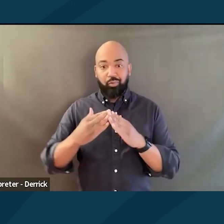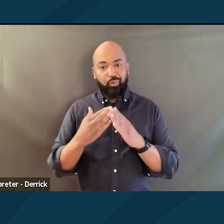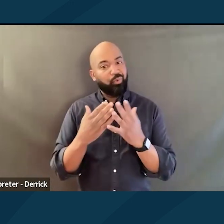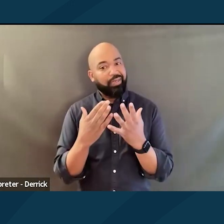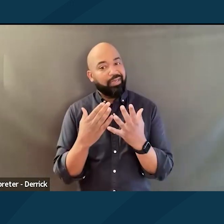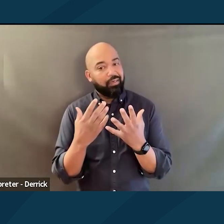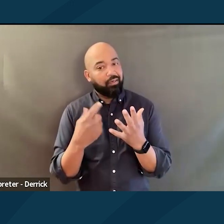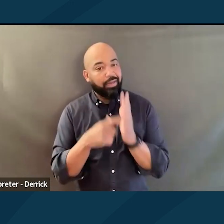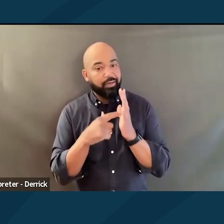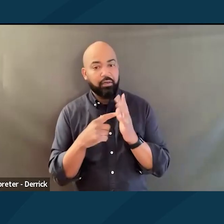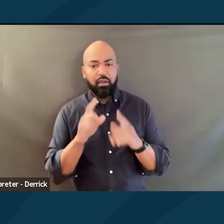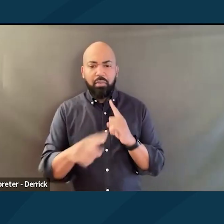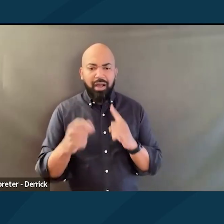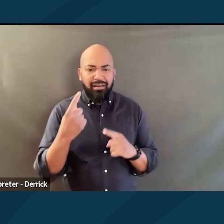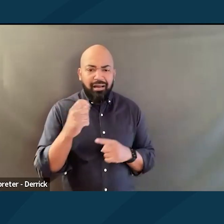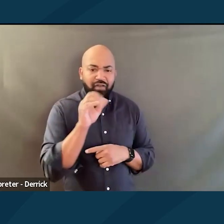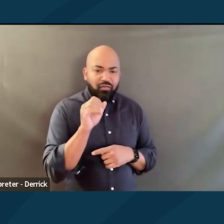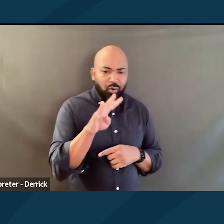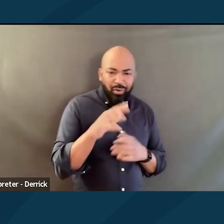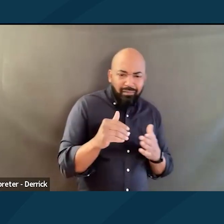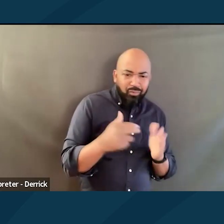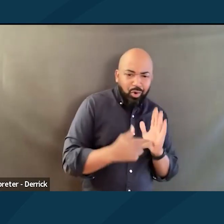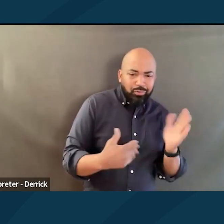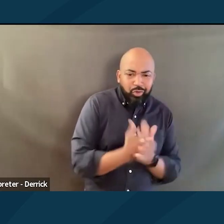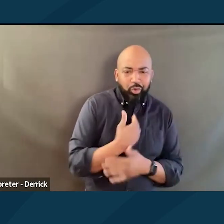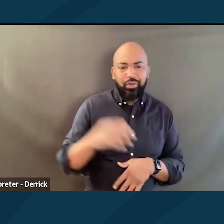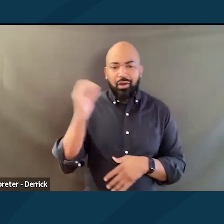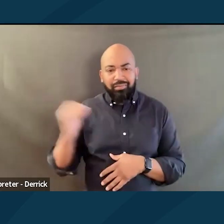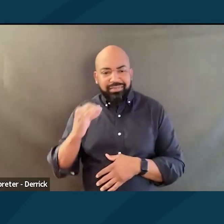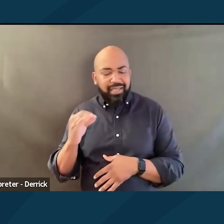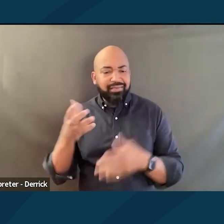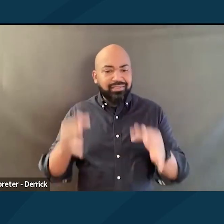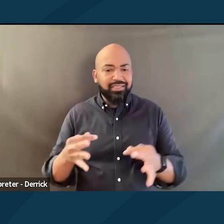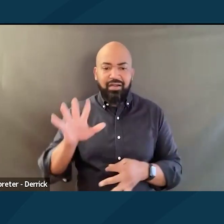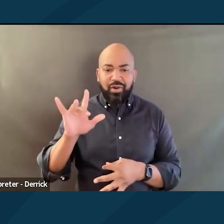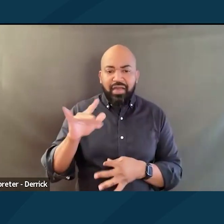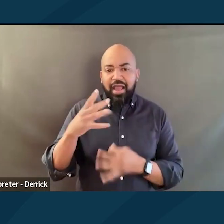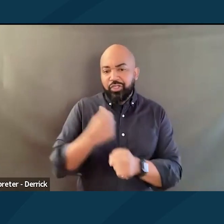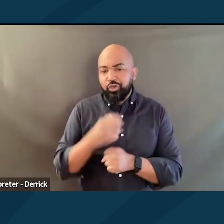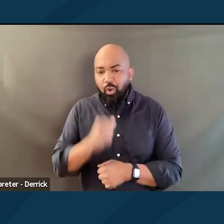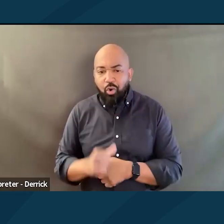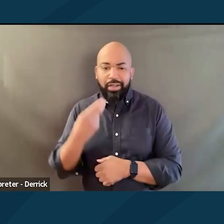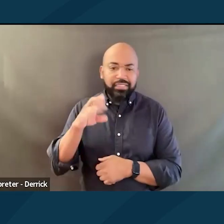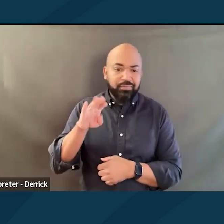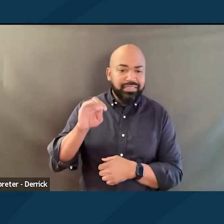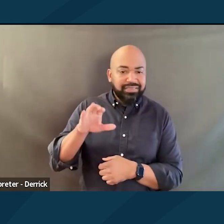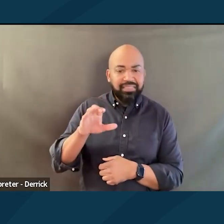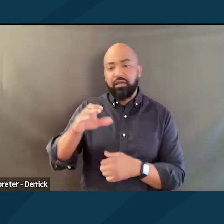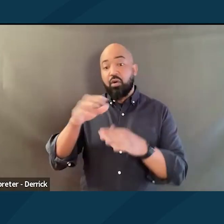than 25‑years‑old. HCBS waiver programs are 45 years, and Section 504 is close to 50‑years‑old.